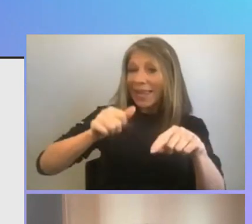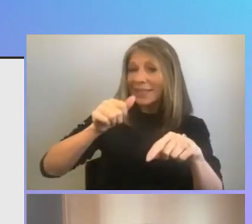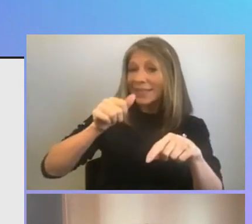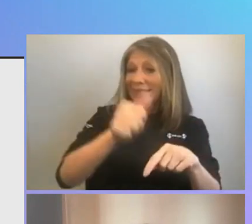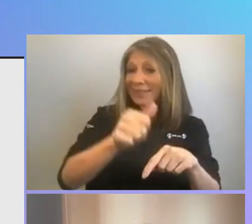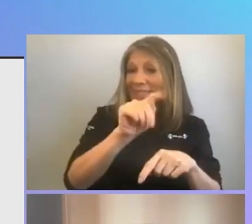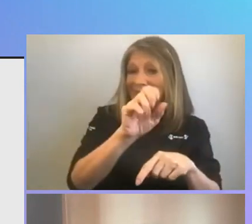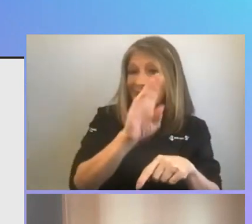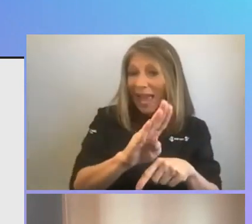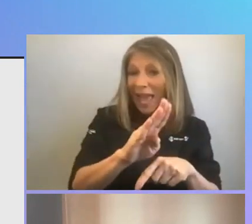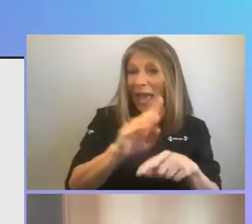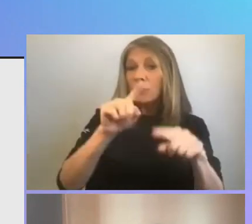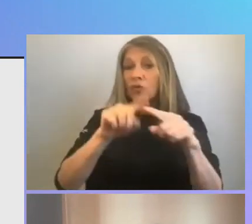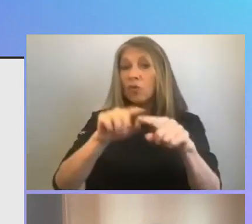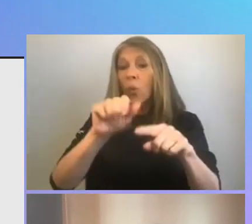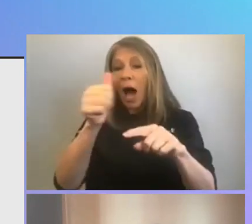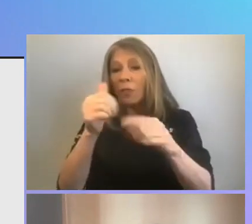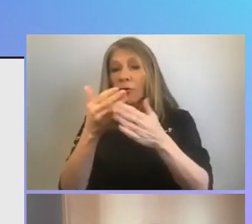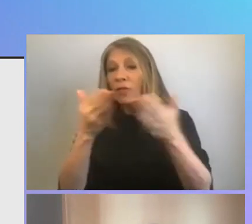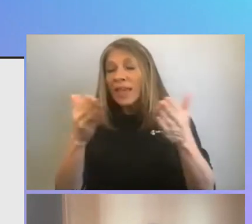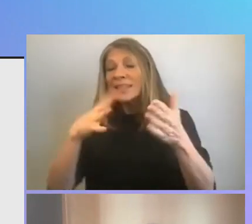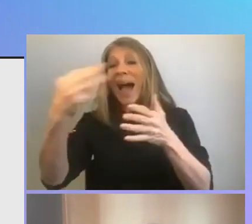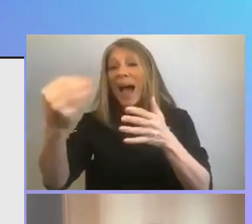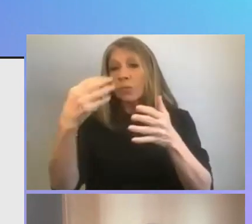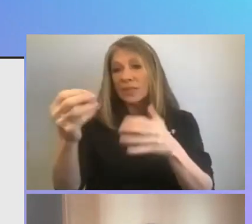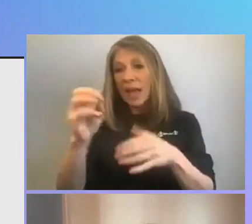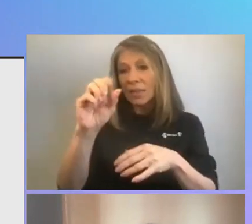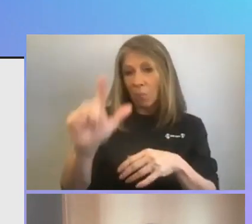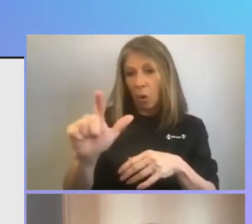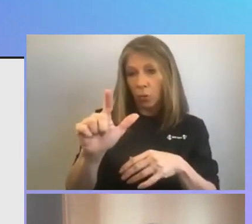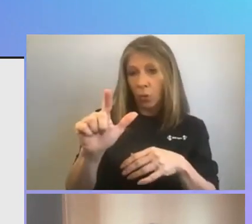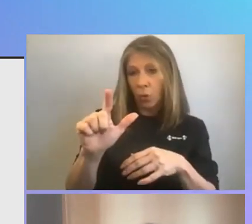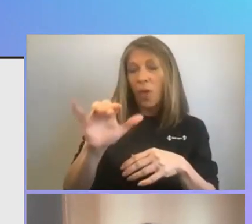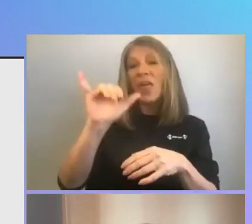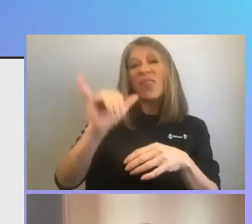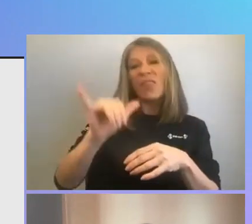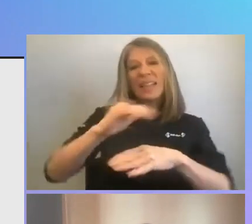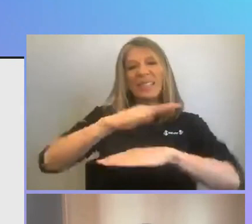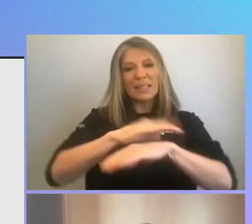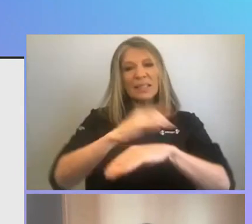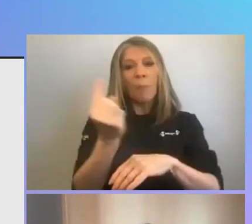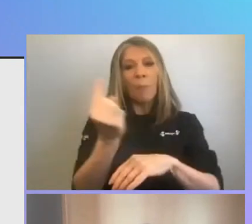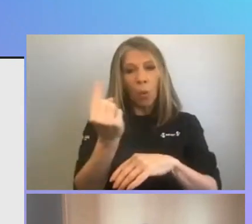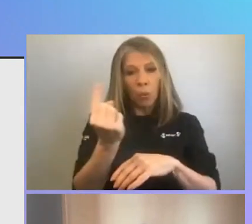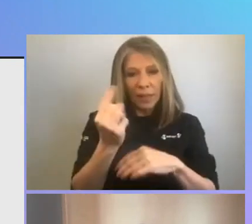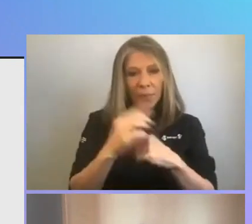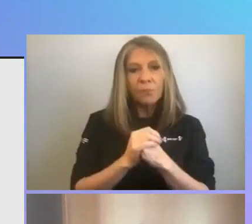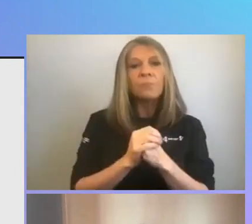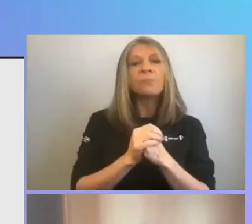unable to tab to interactive items outside the mobile. A modal which is desktop only. Then when I move focus to the